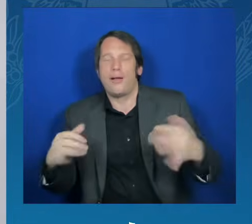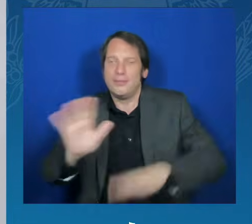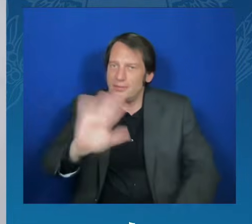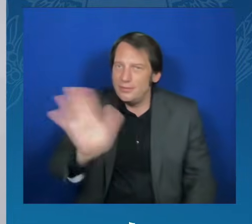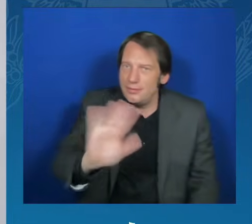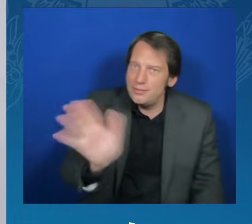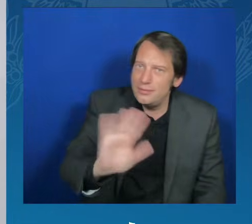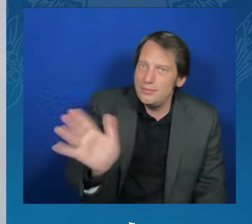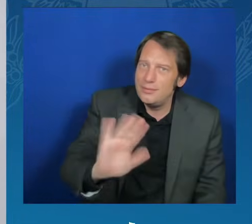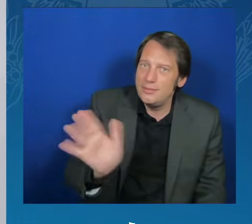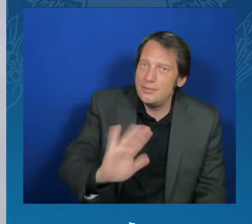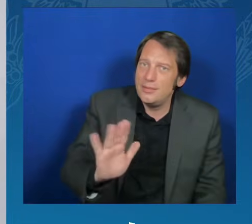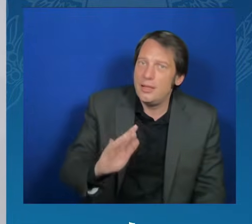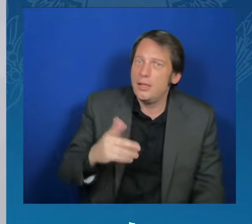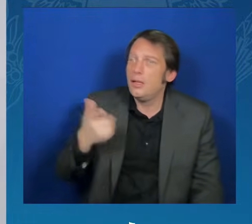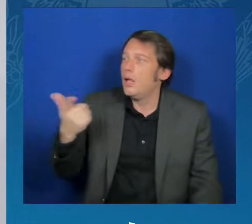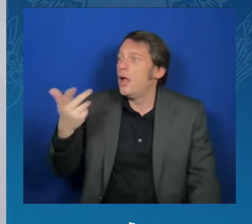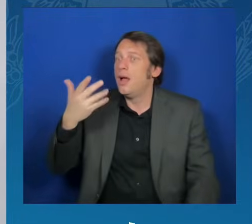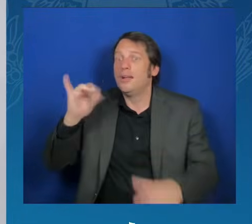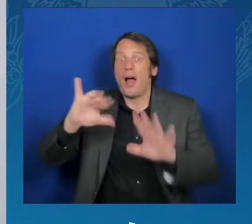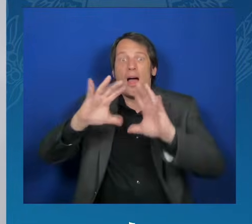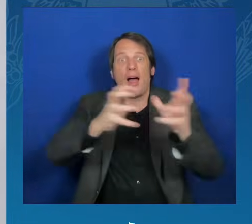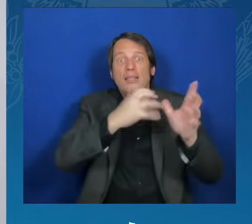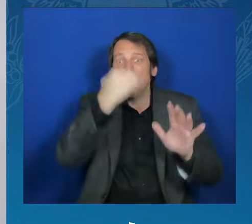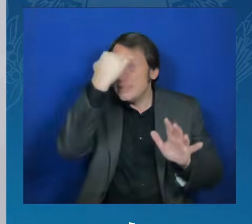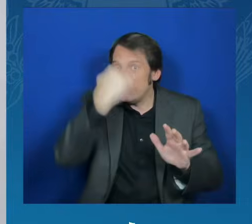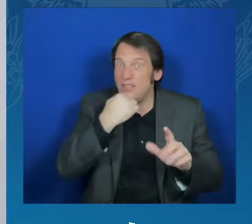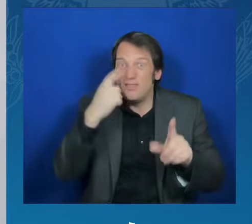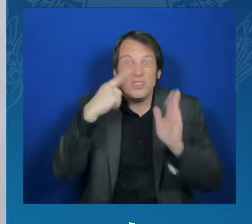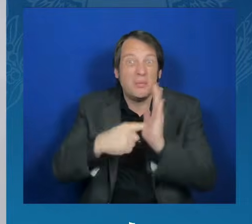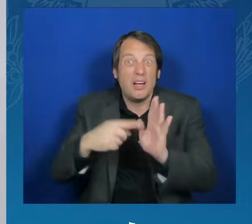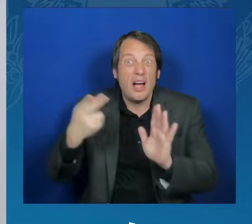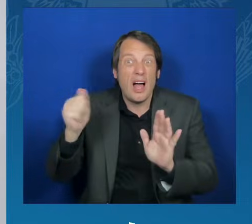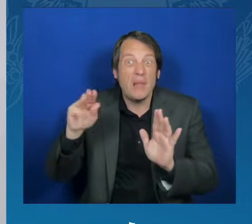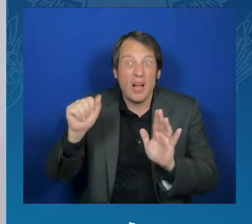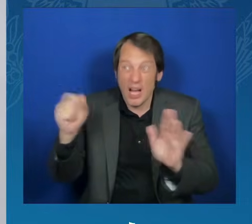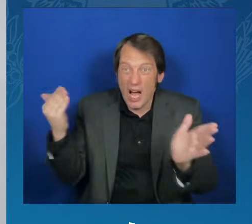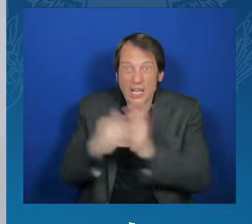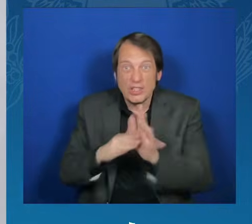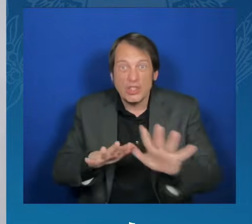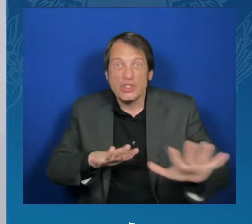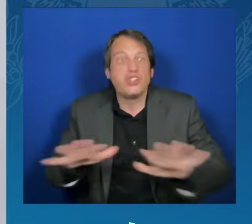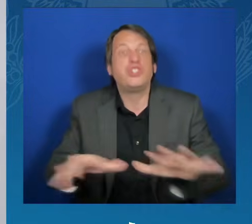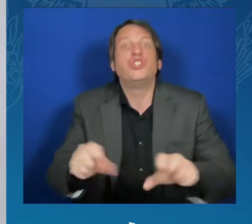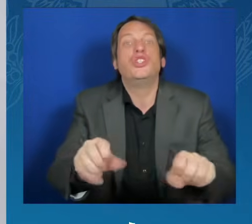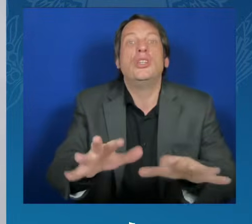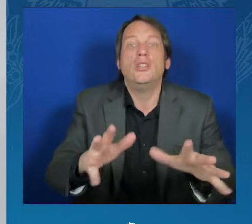And ultimately, apply certain principles to how the day after will look,